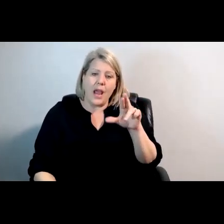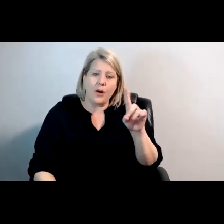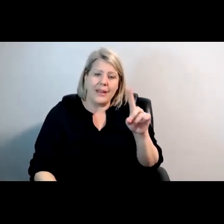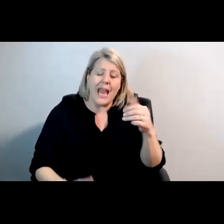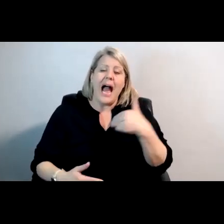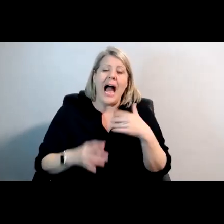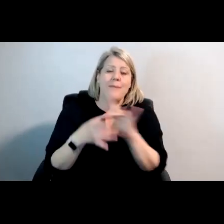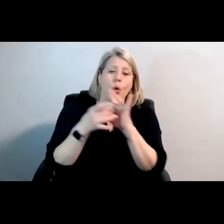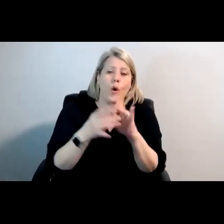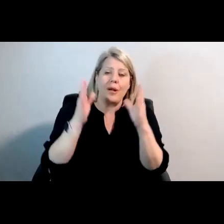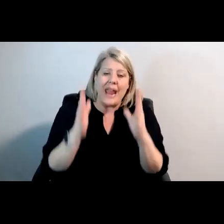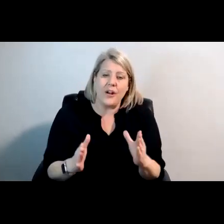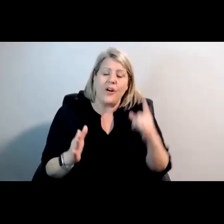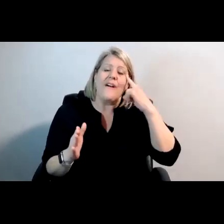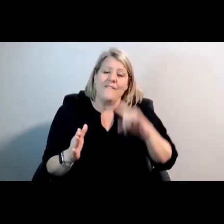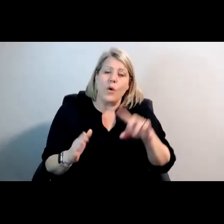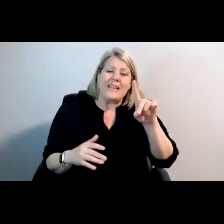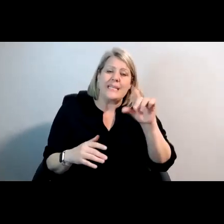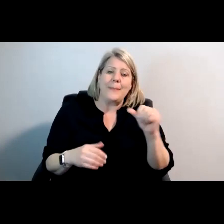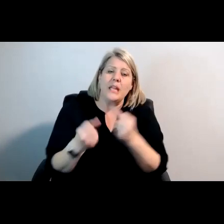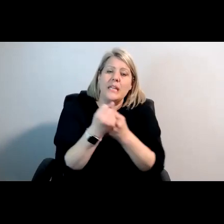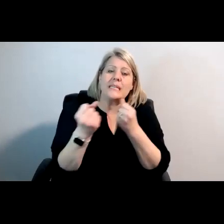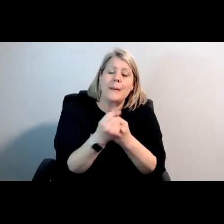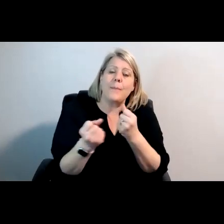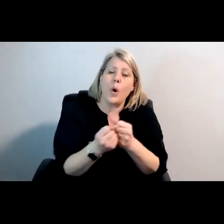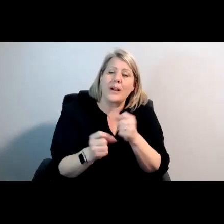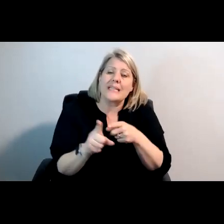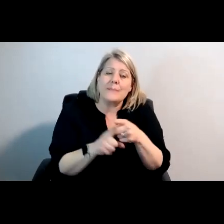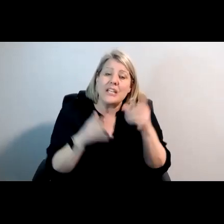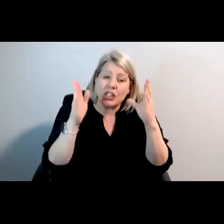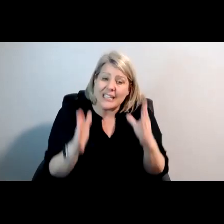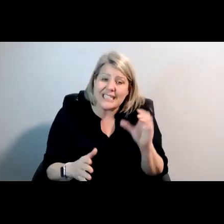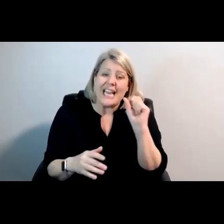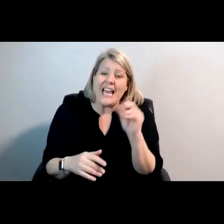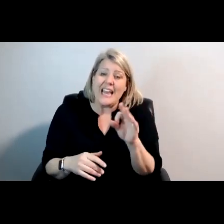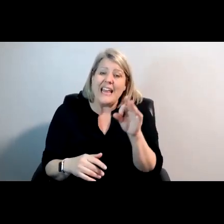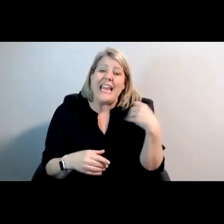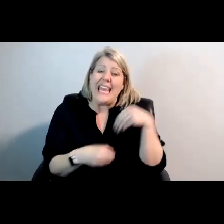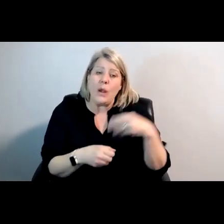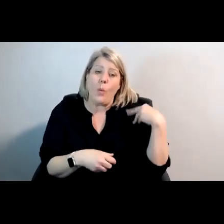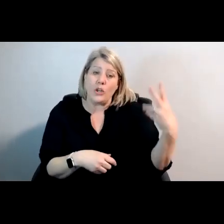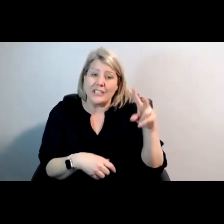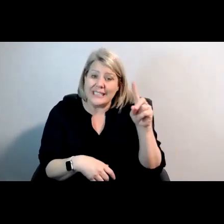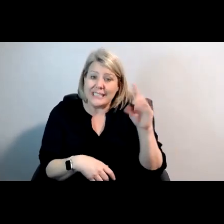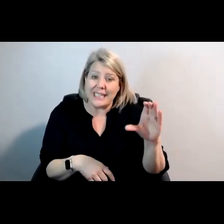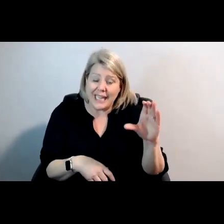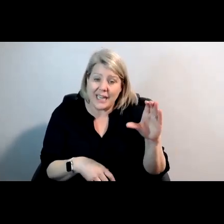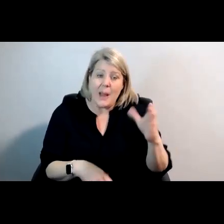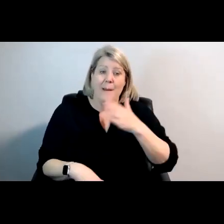as well as a peer support specialist for DDS in Washington, DC. And it isn't my first time doing this